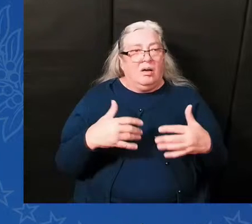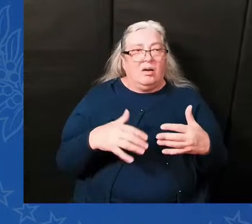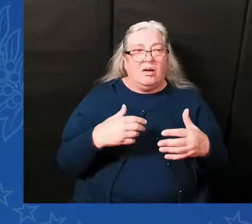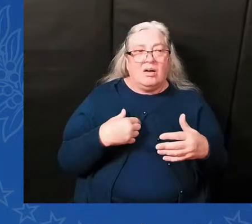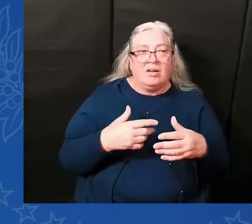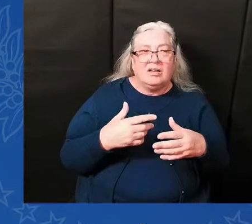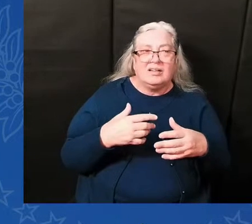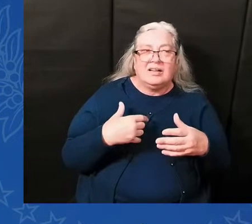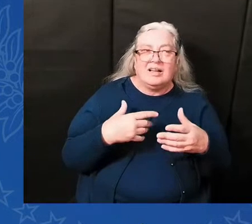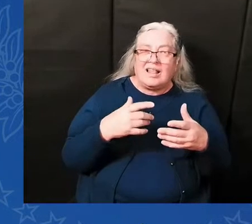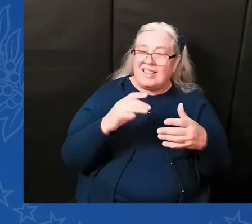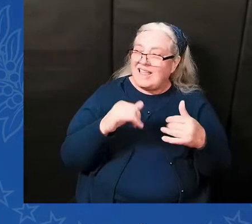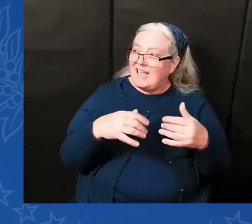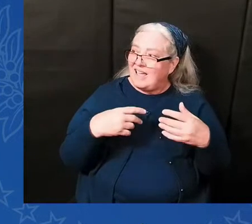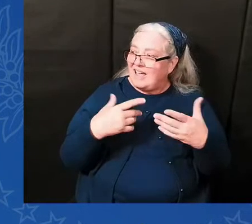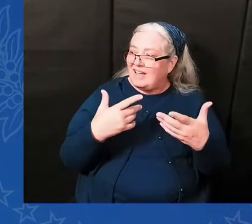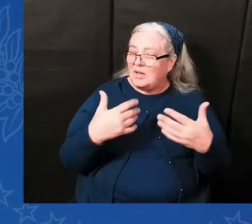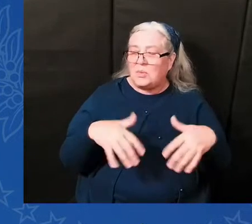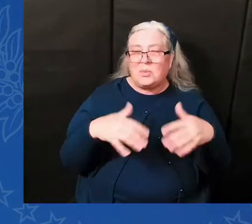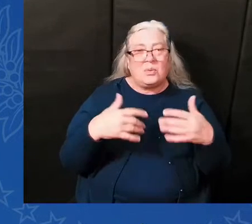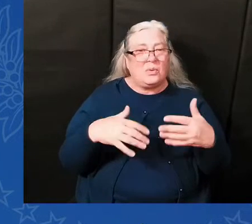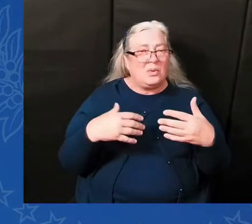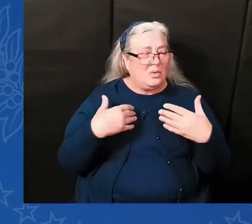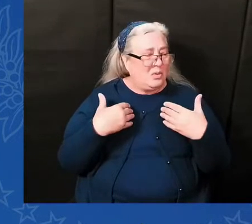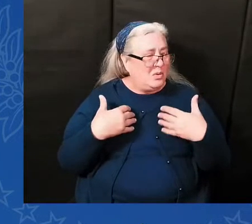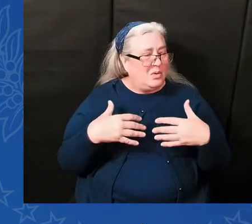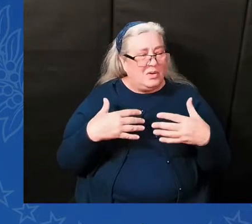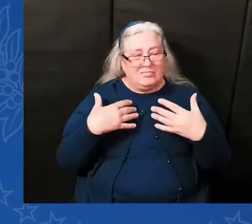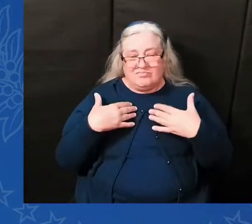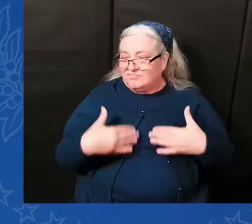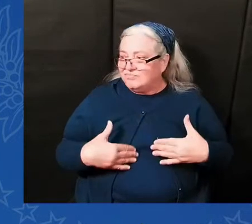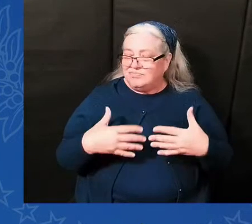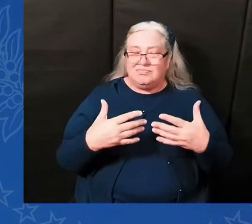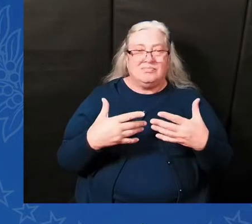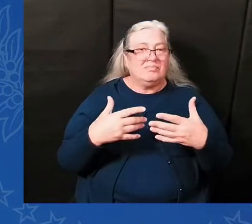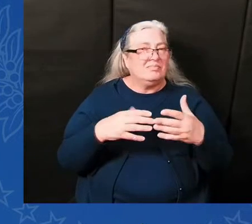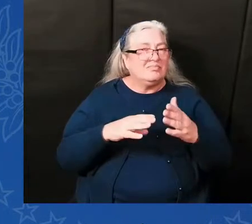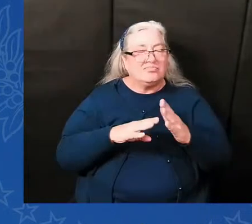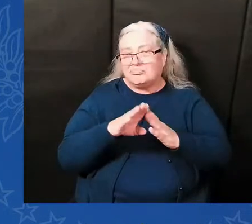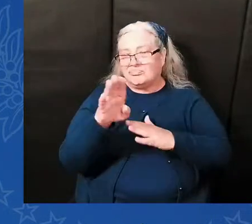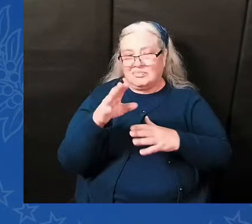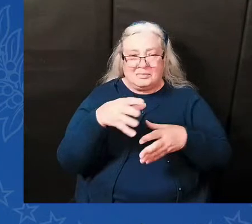the leading killer of firefighters is cancer. You don't have to look any further than 9/11.